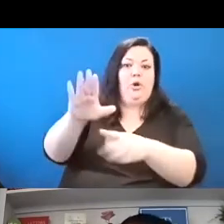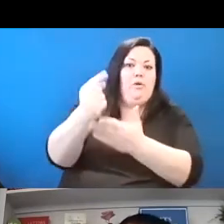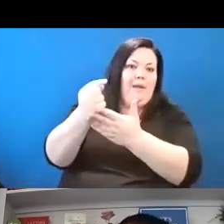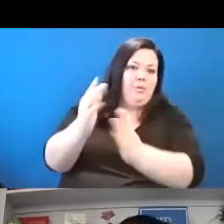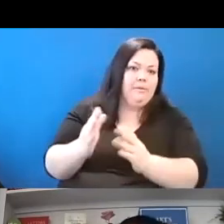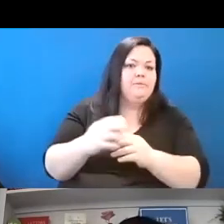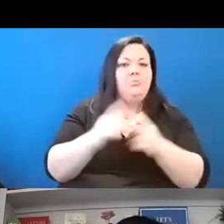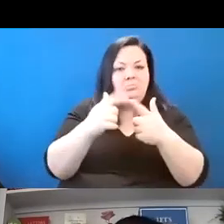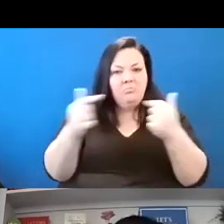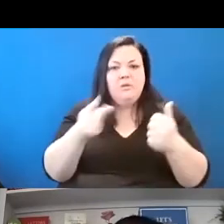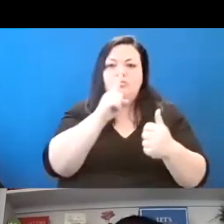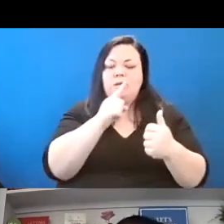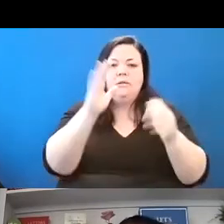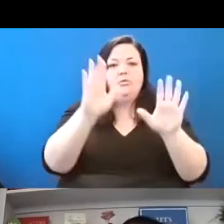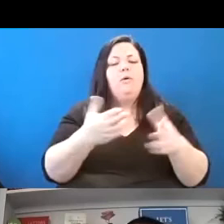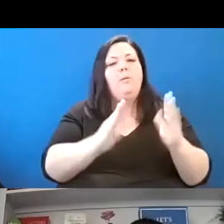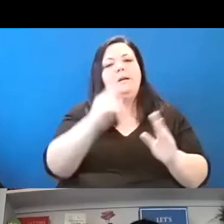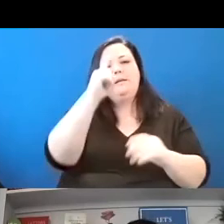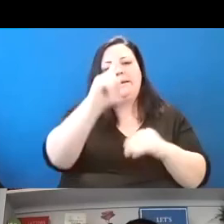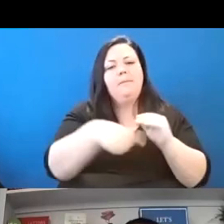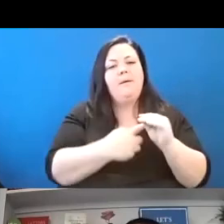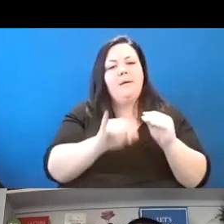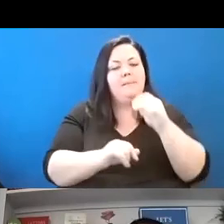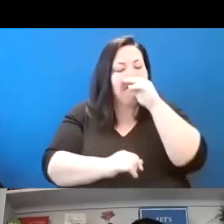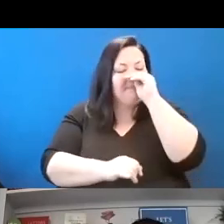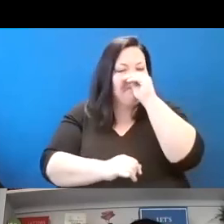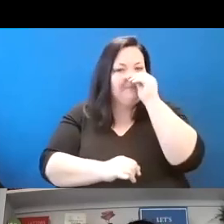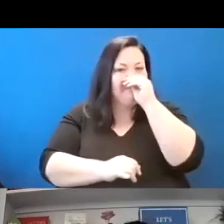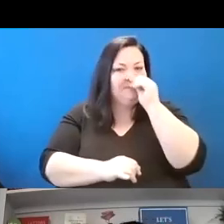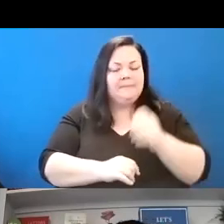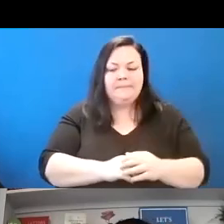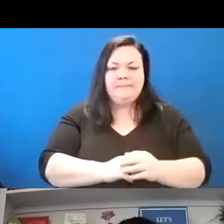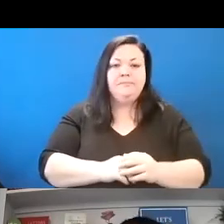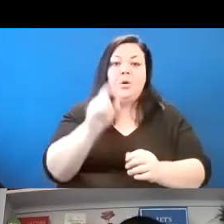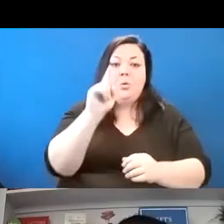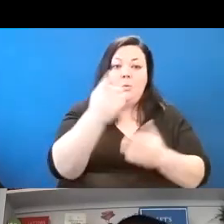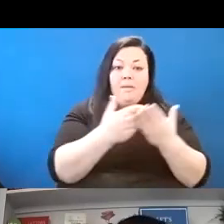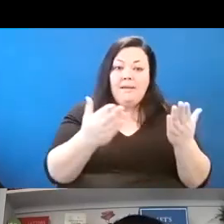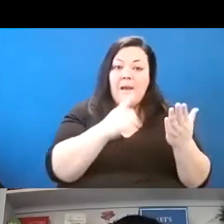really great way to think about it uh one of the things i like most about beyonce's beautiful um